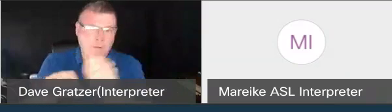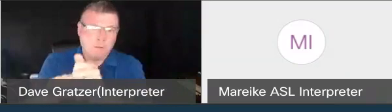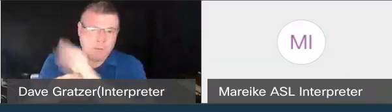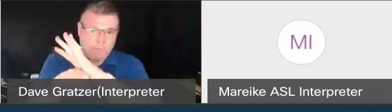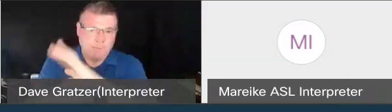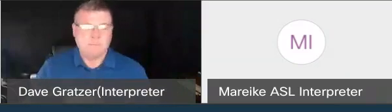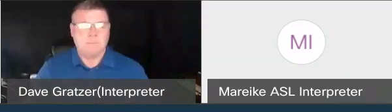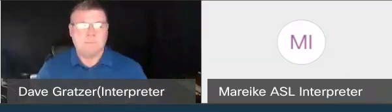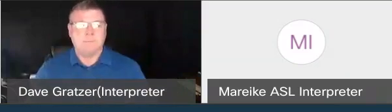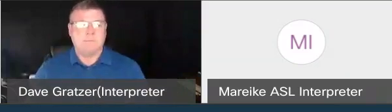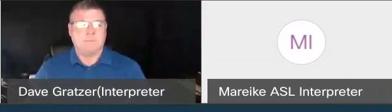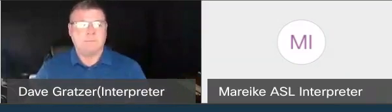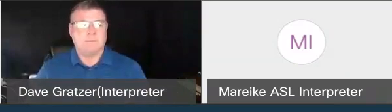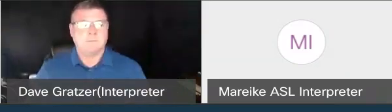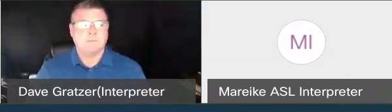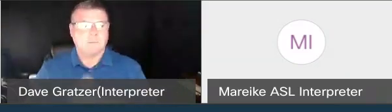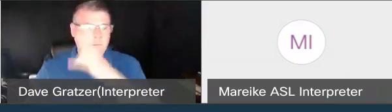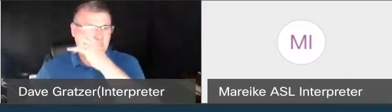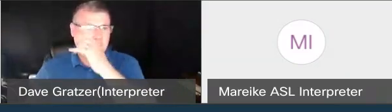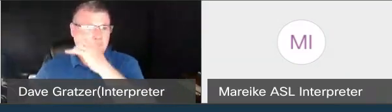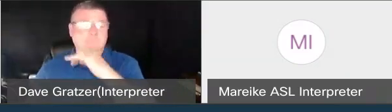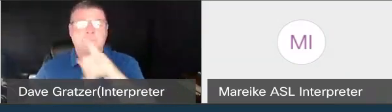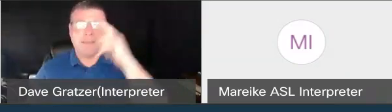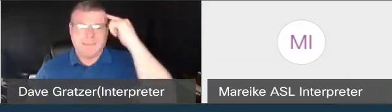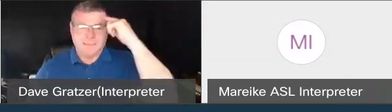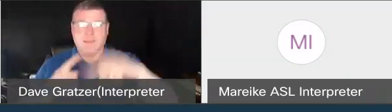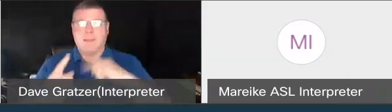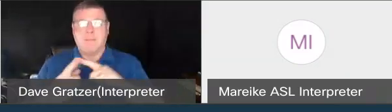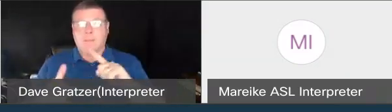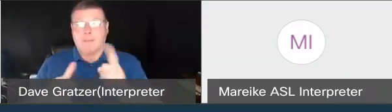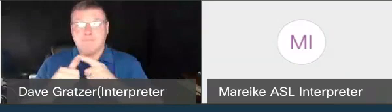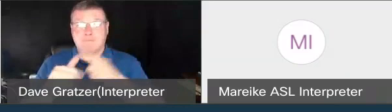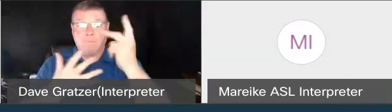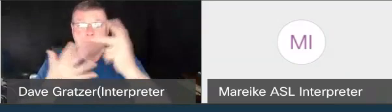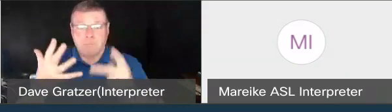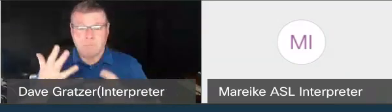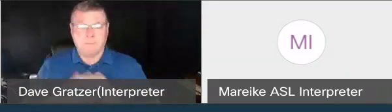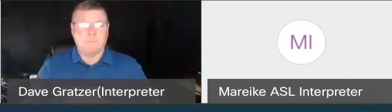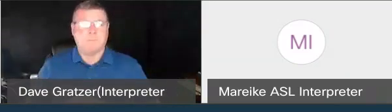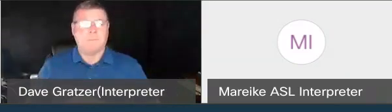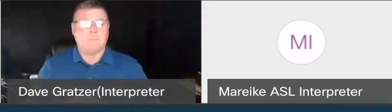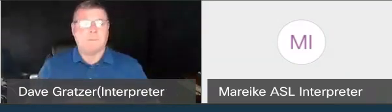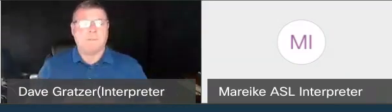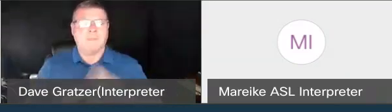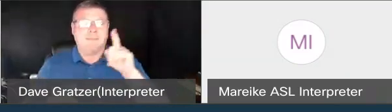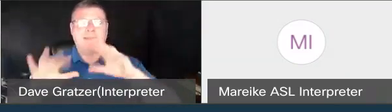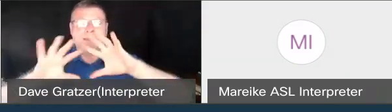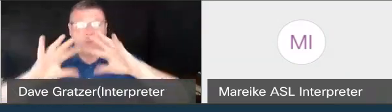Now, if you just think back about the first population that comes to the sobering center, this is the group that, uh, fall